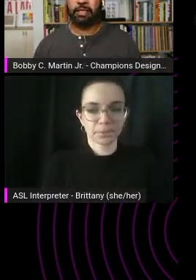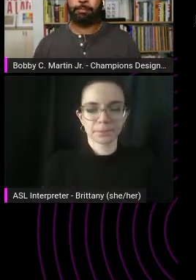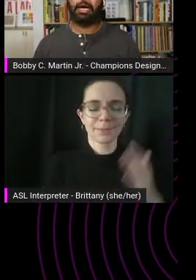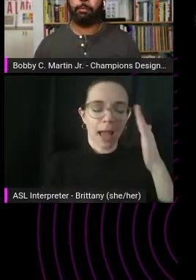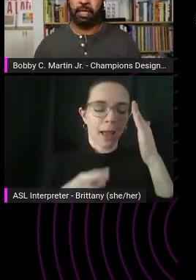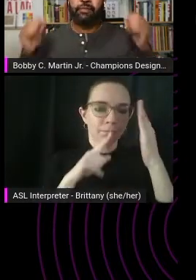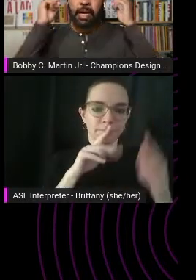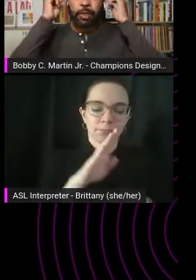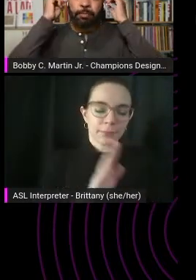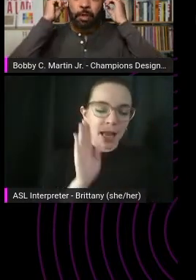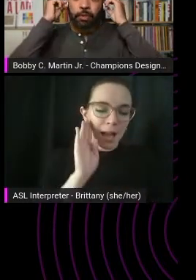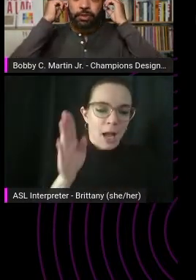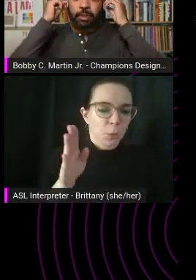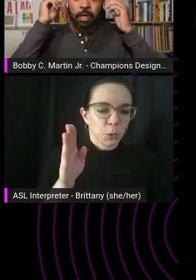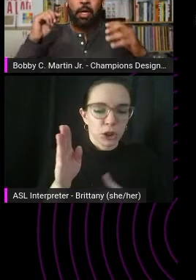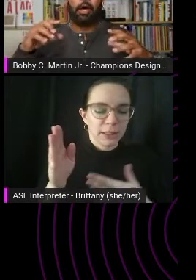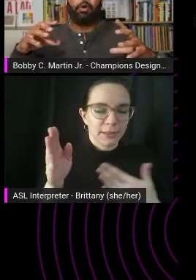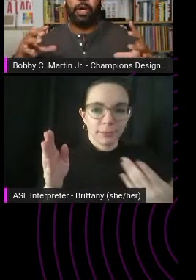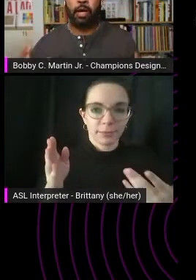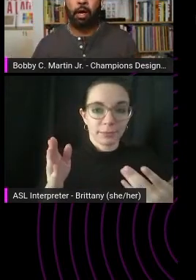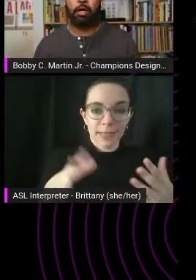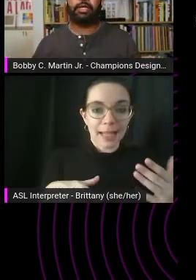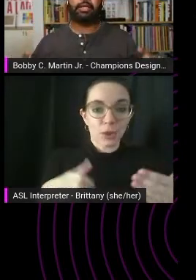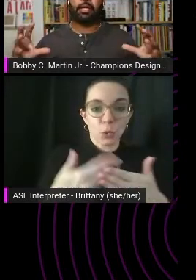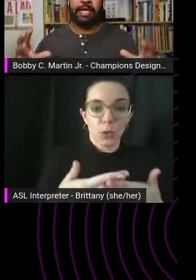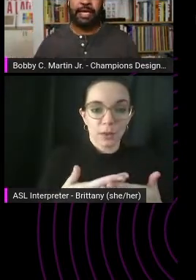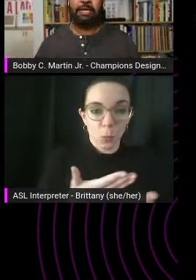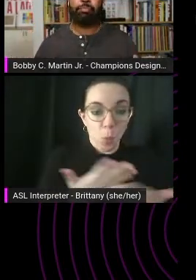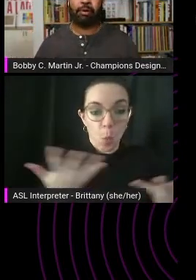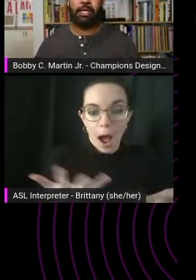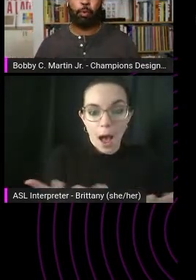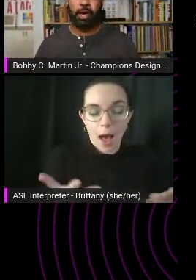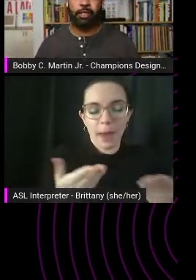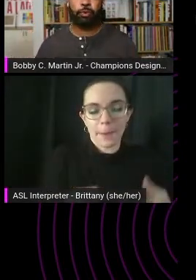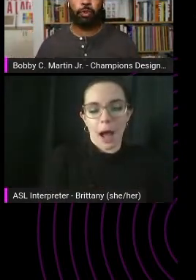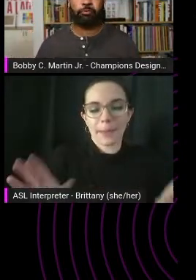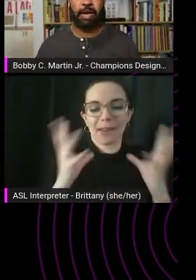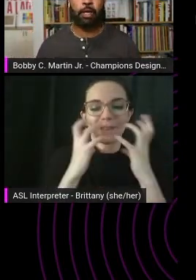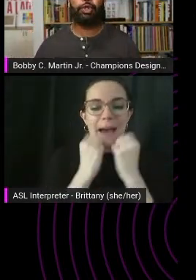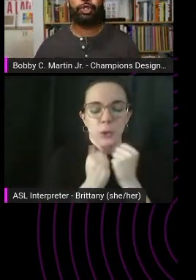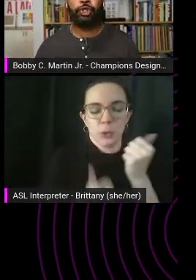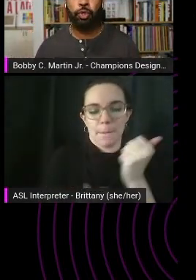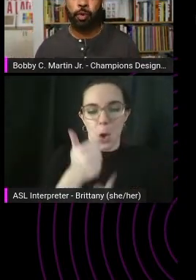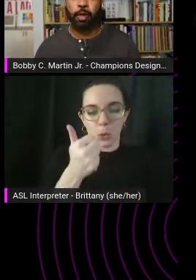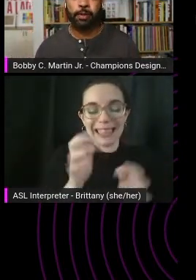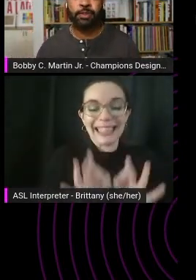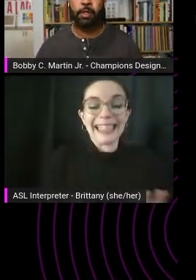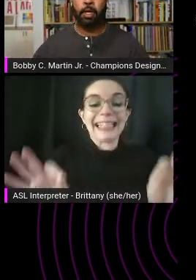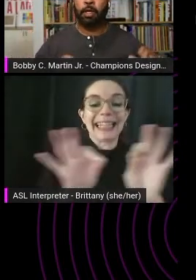that the public valued most. We heard that the key brand awareness was around 2 words.